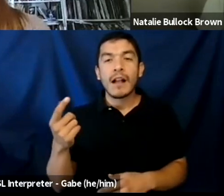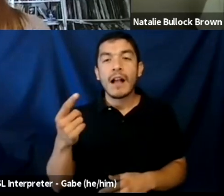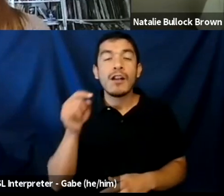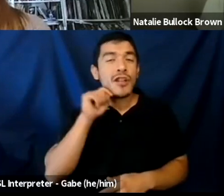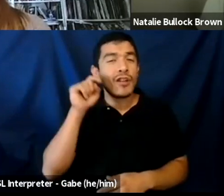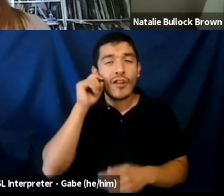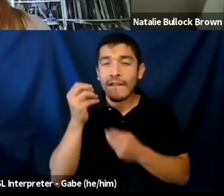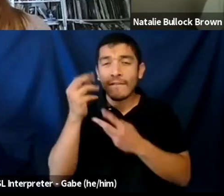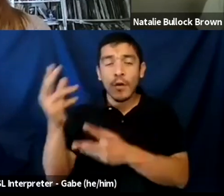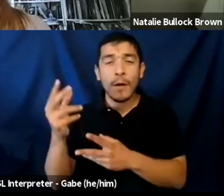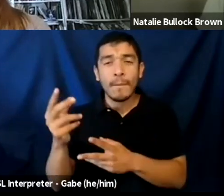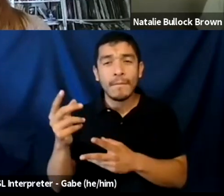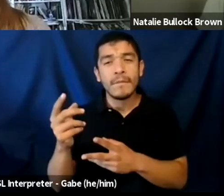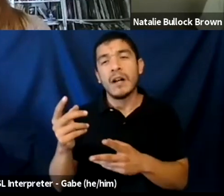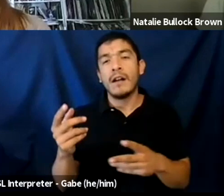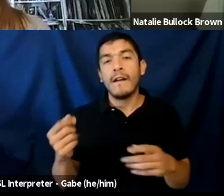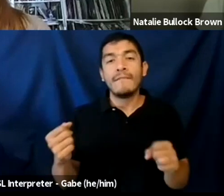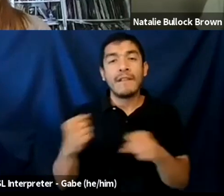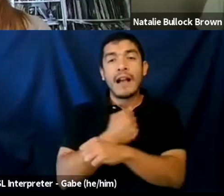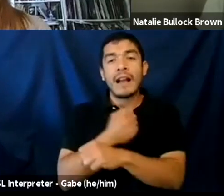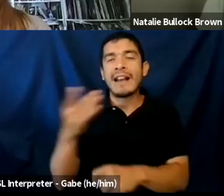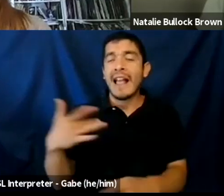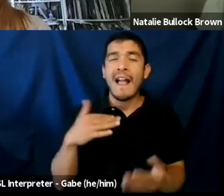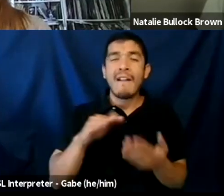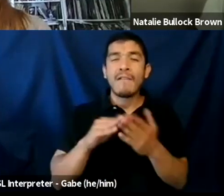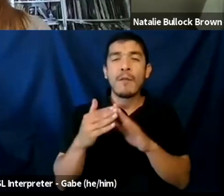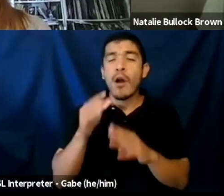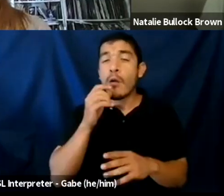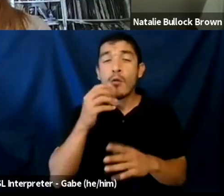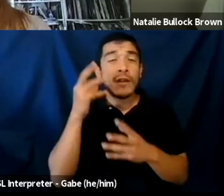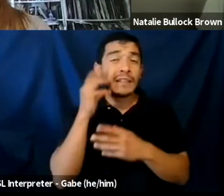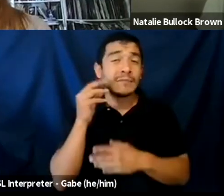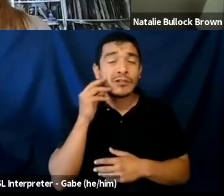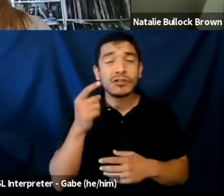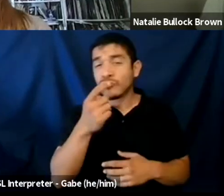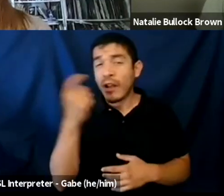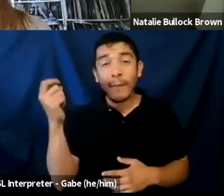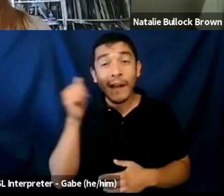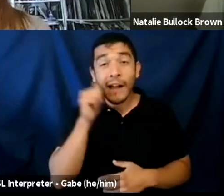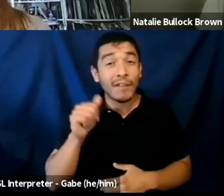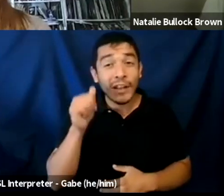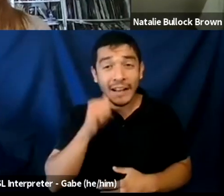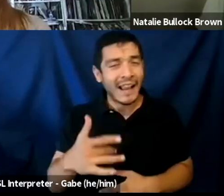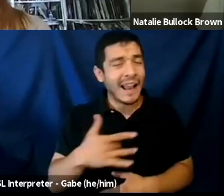I mean, there are communities who experience trauma every day, right? And it doesn't have anything to do